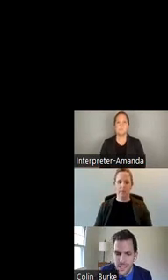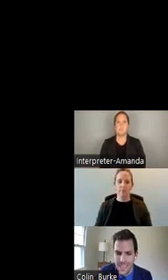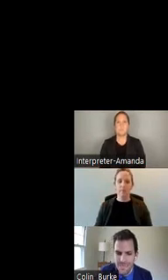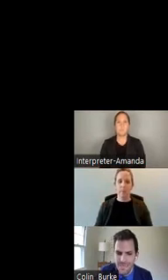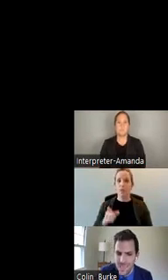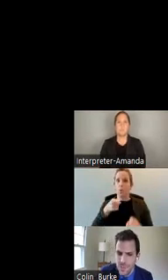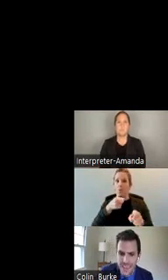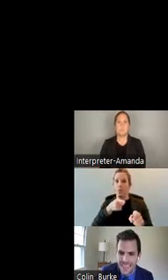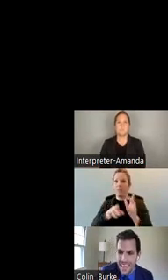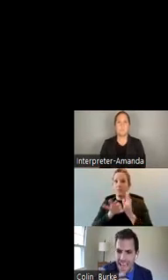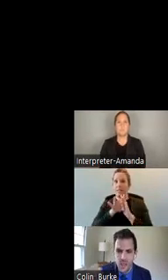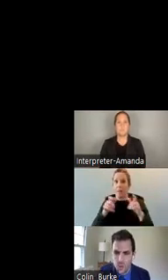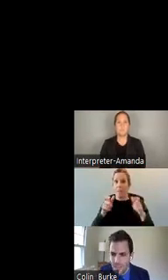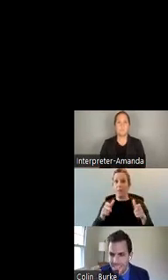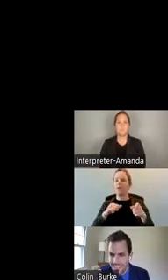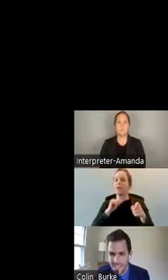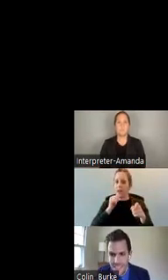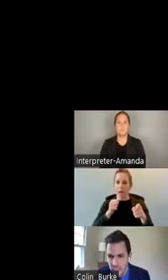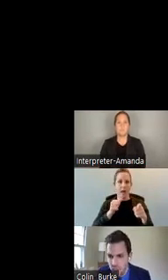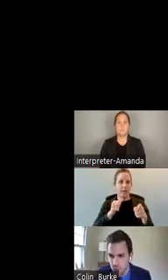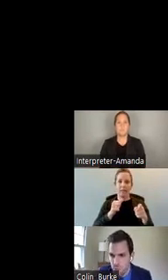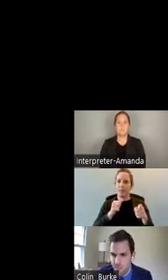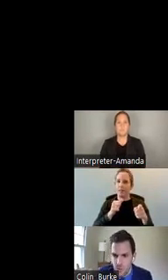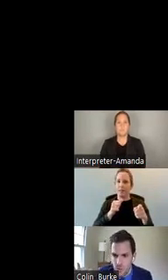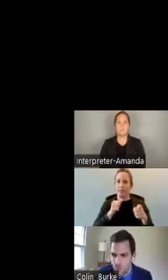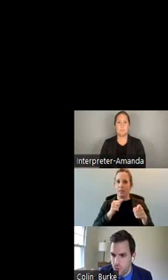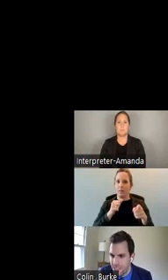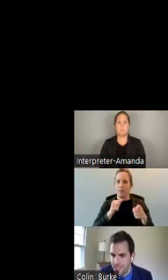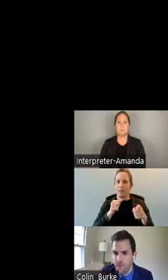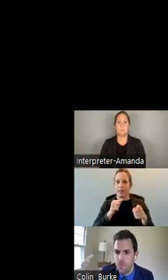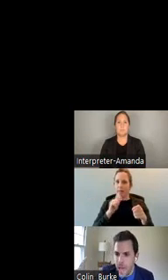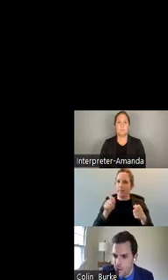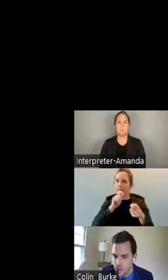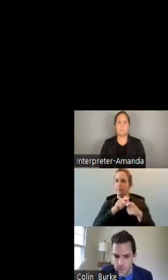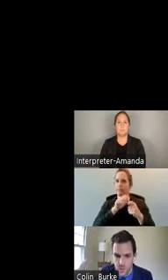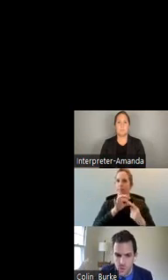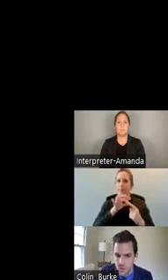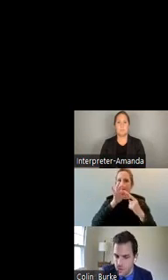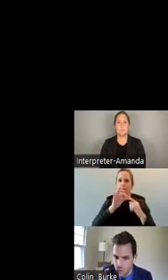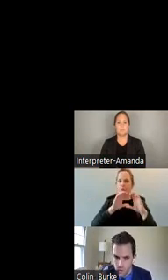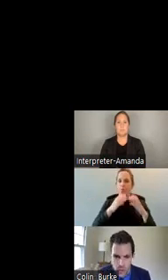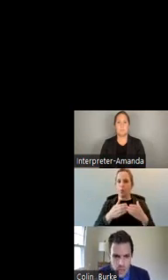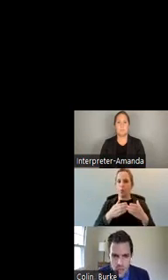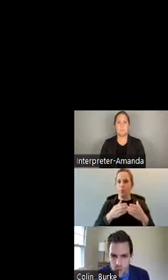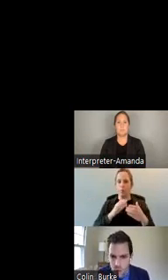this was not a categorically distinct group of Youth with a different pattern of disorders or who